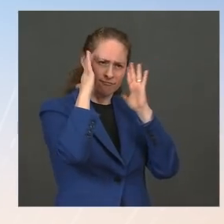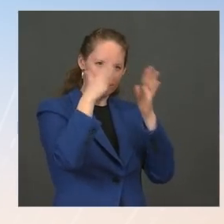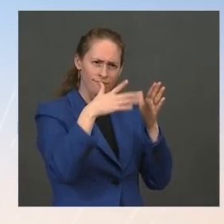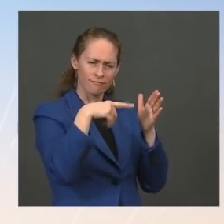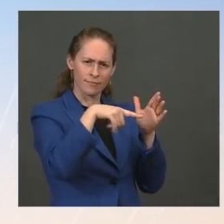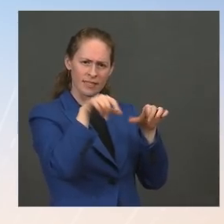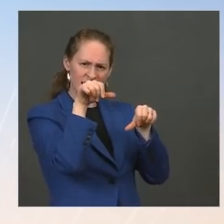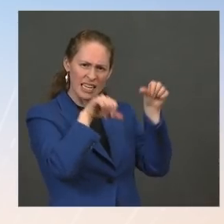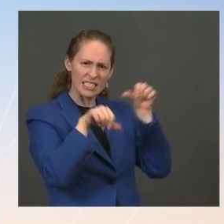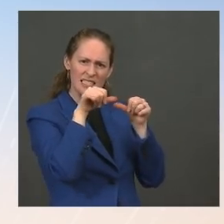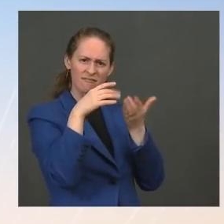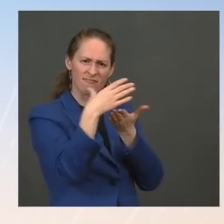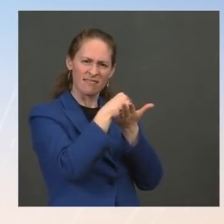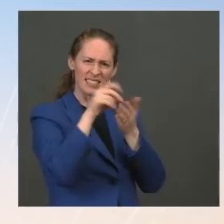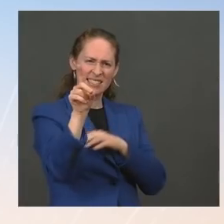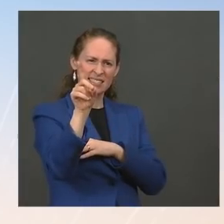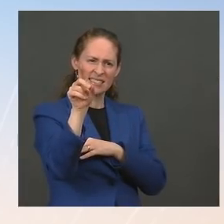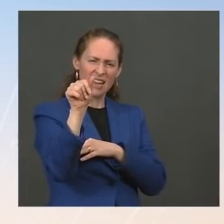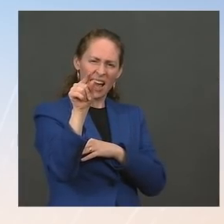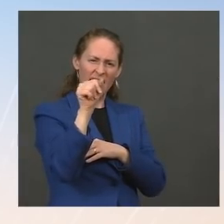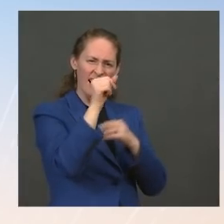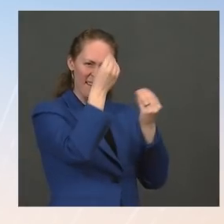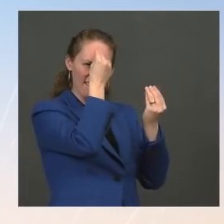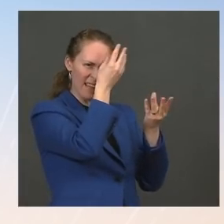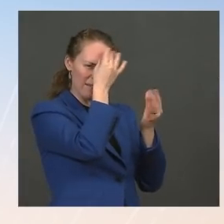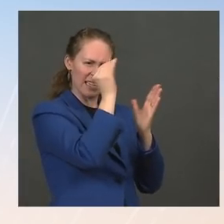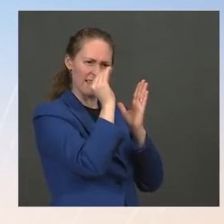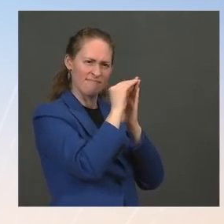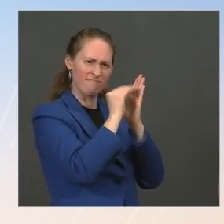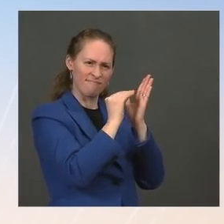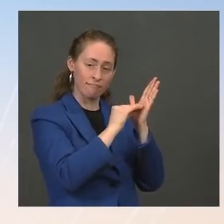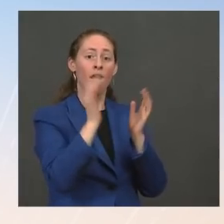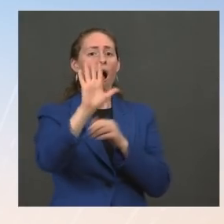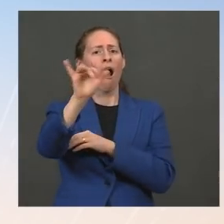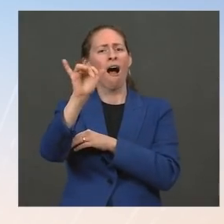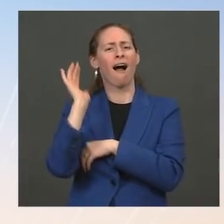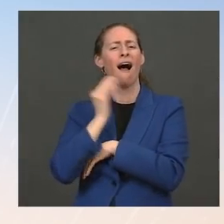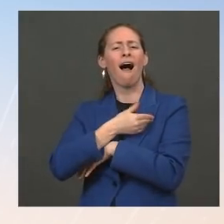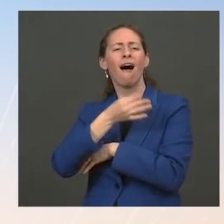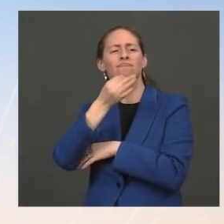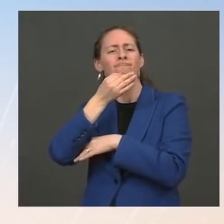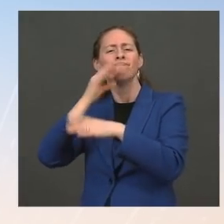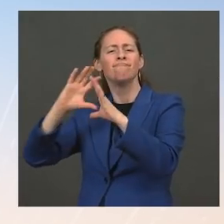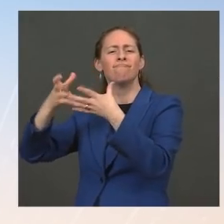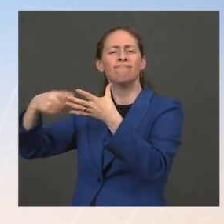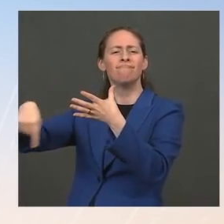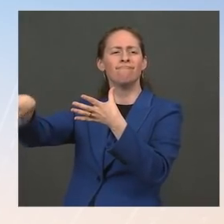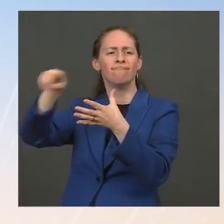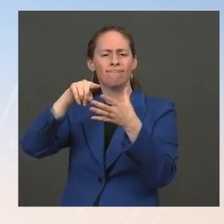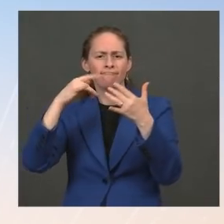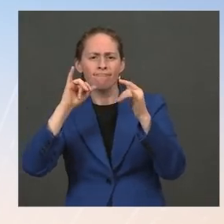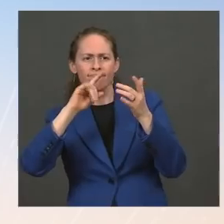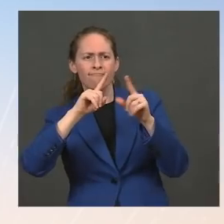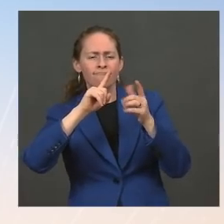our officials here are in very close touch with -- daily -- and in ongoing calls with all state health officials